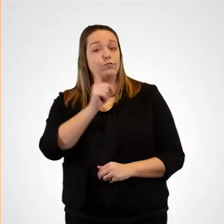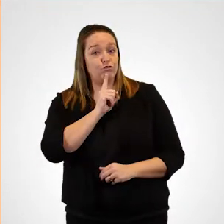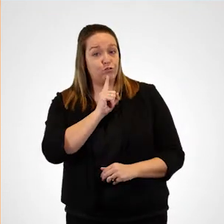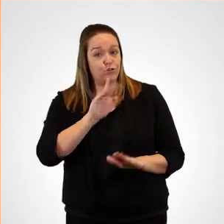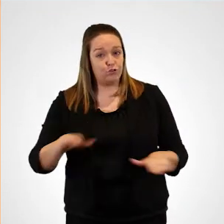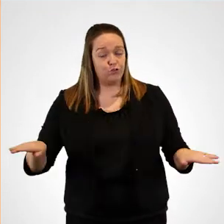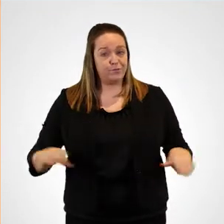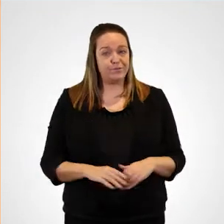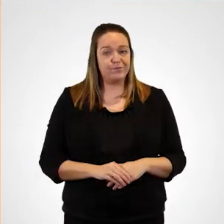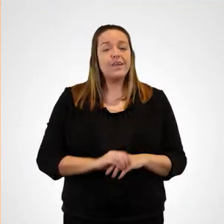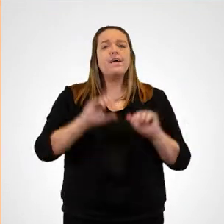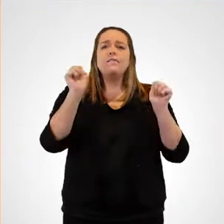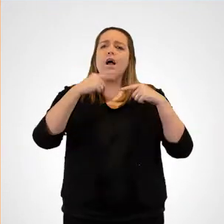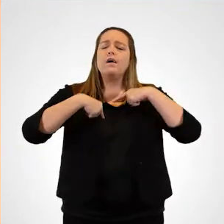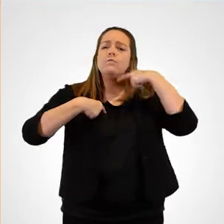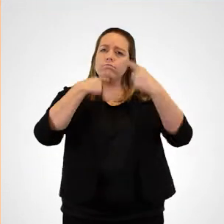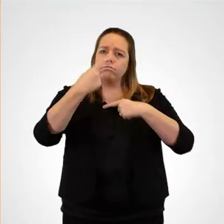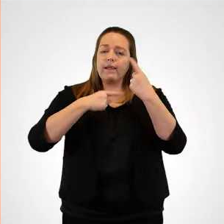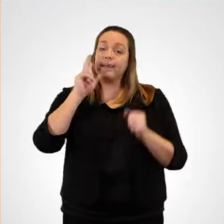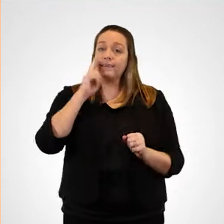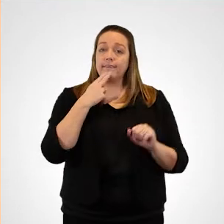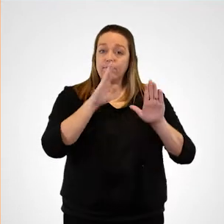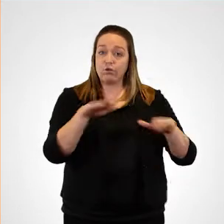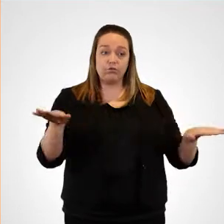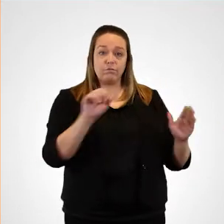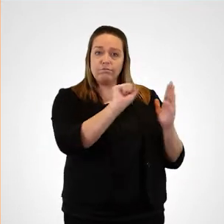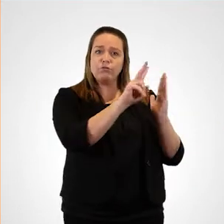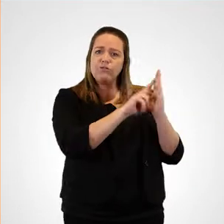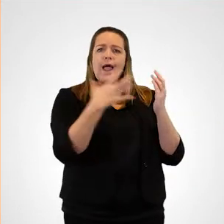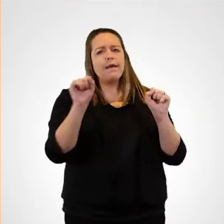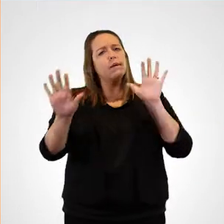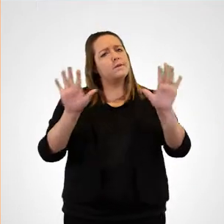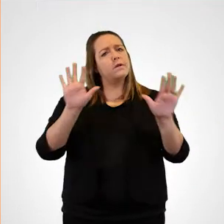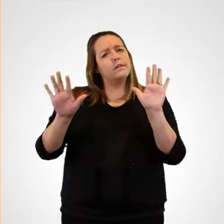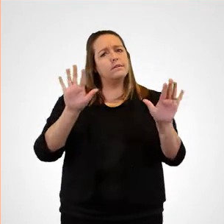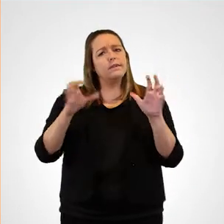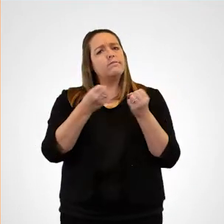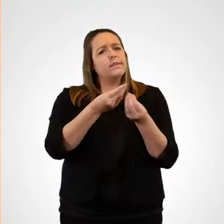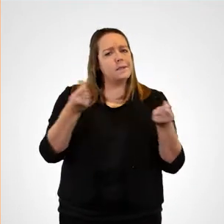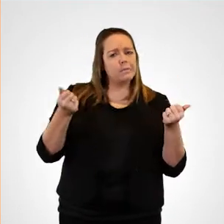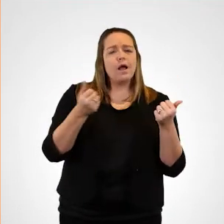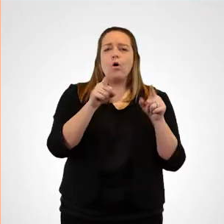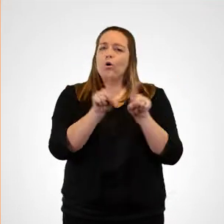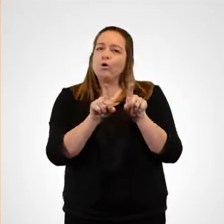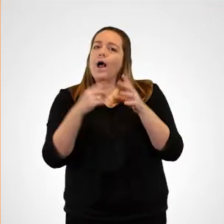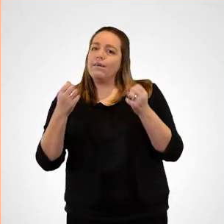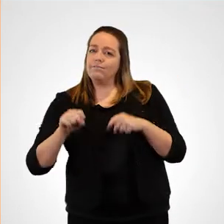and I've shown that for deaf children reading is similar in some ways but it's also different